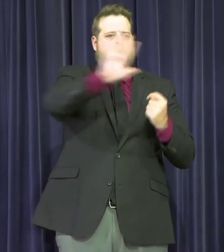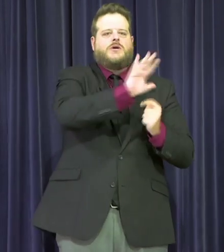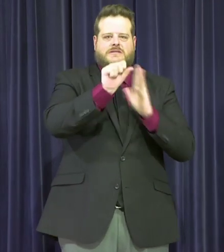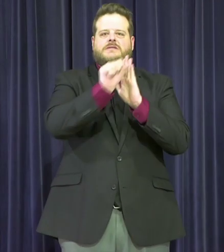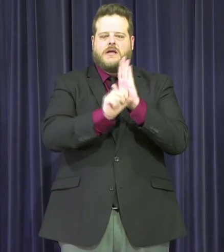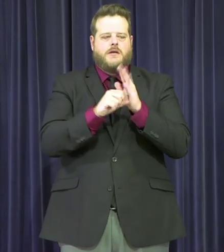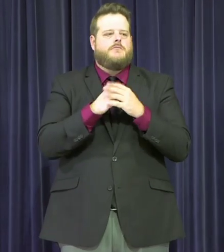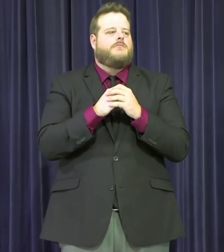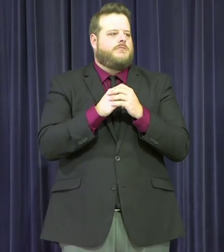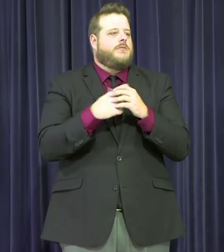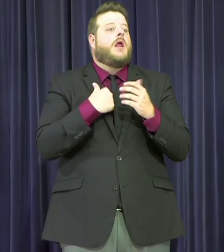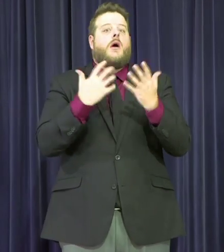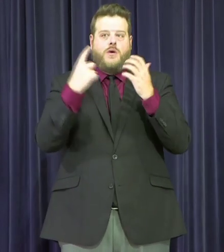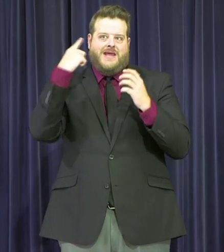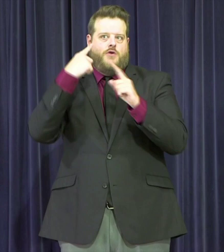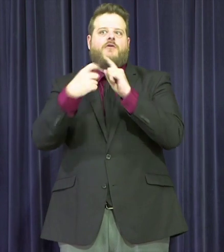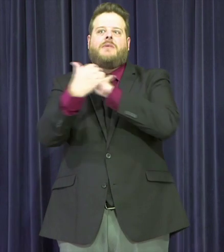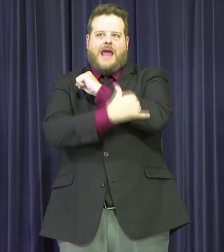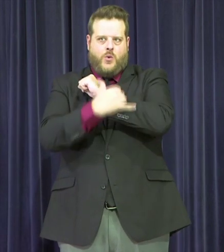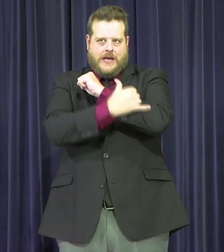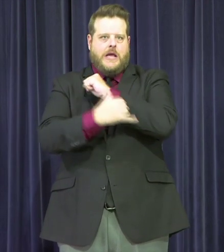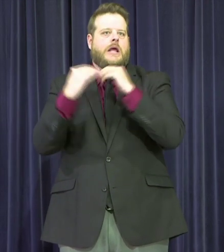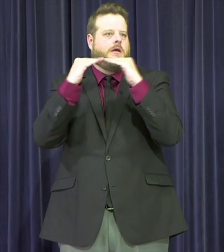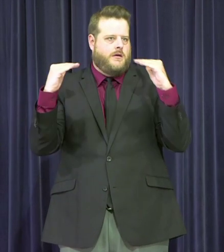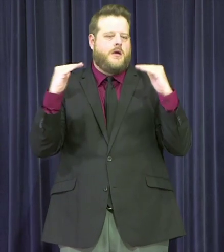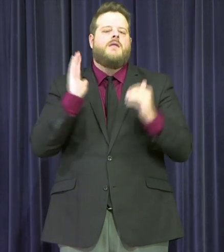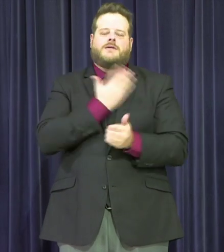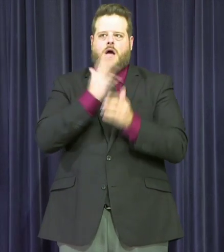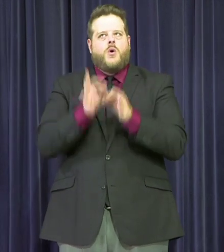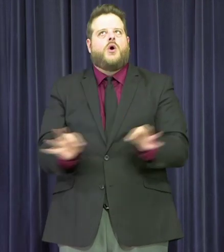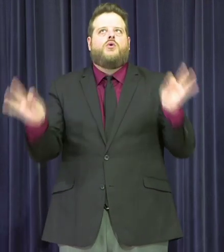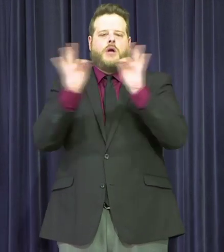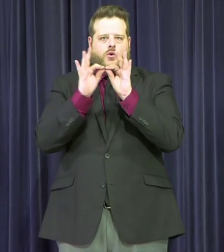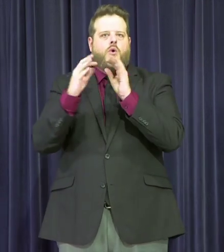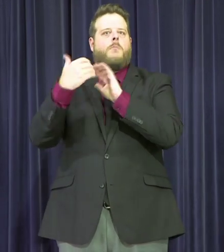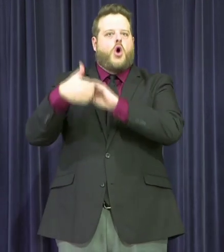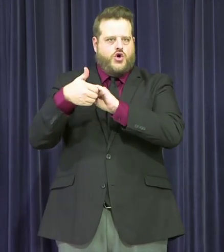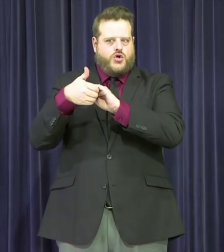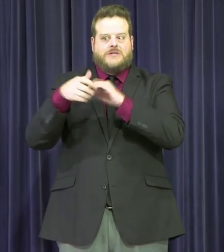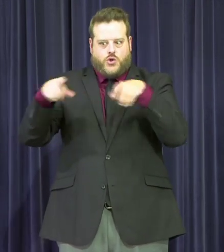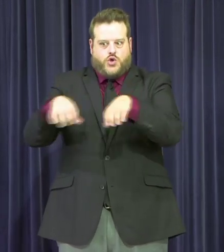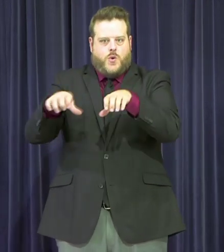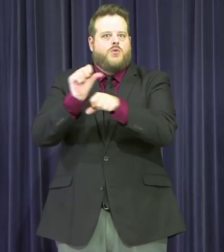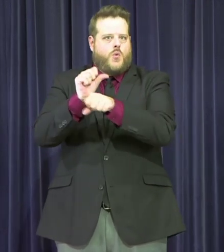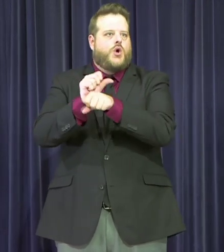I want to hear from the counties, our critical partners in executing the work that we have